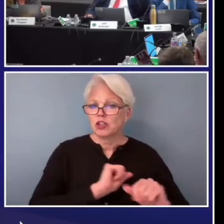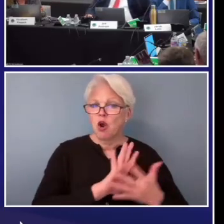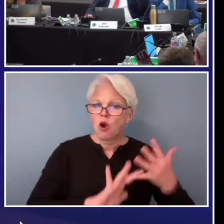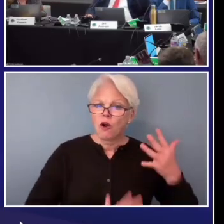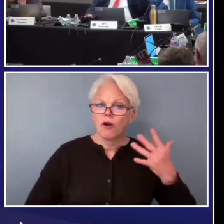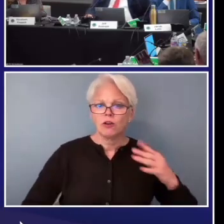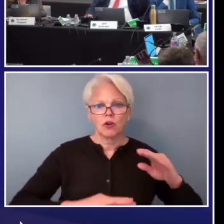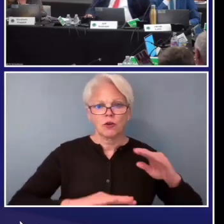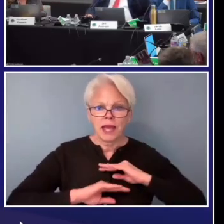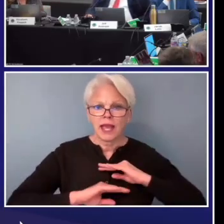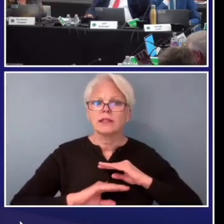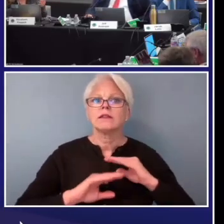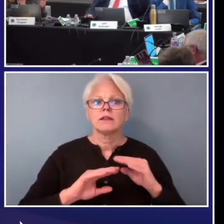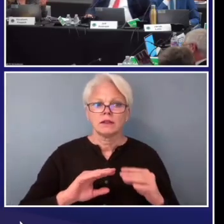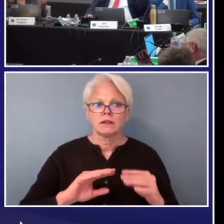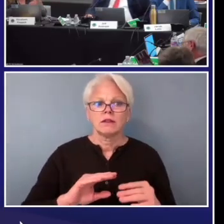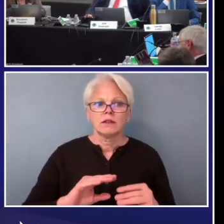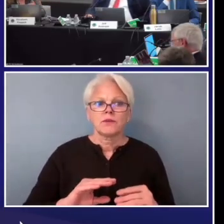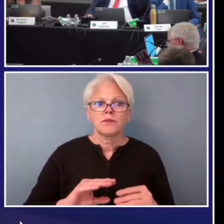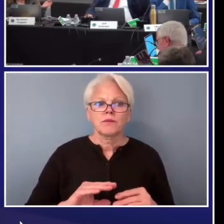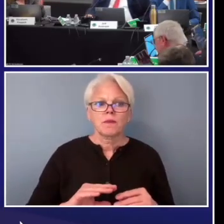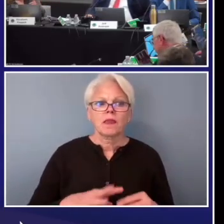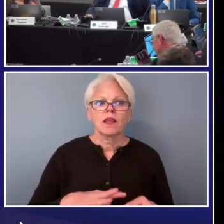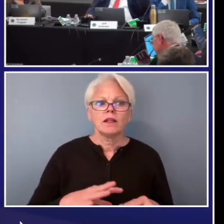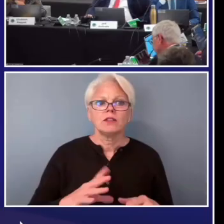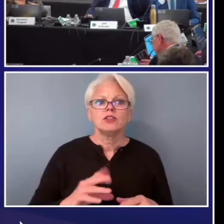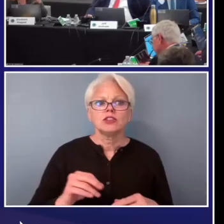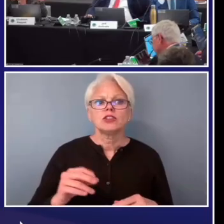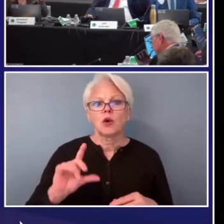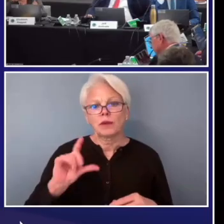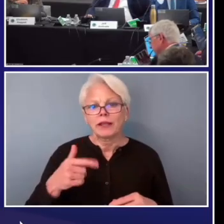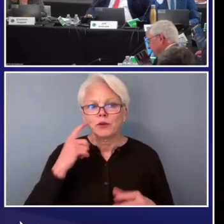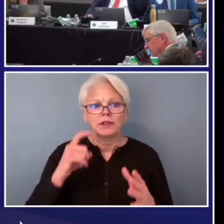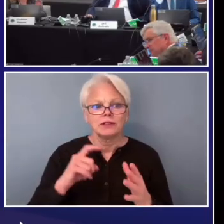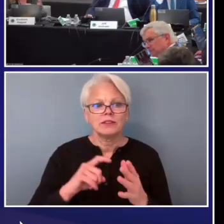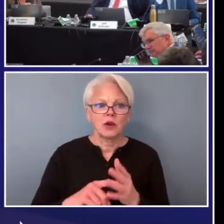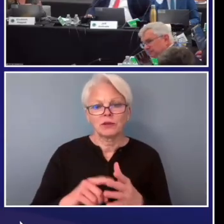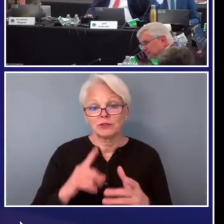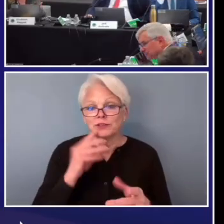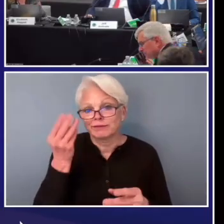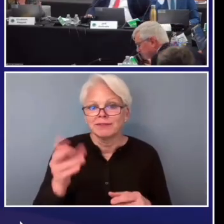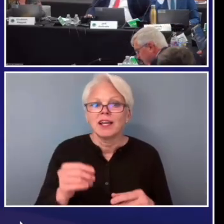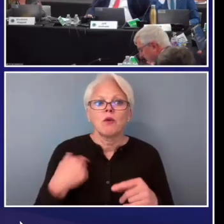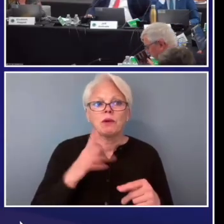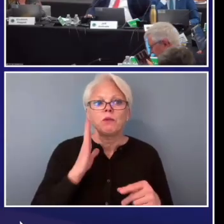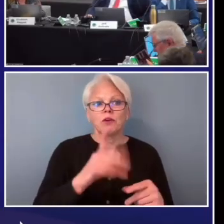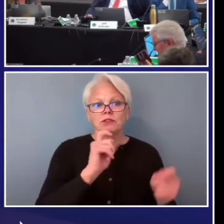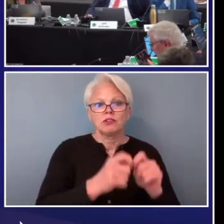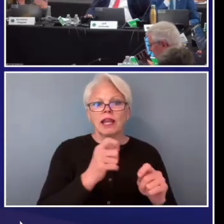Um, that includes, um, you'll notice later on, um, foreshadowing. We are making some changes to the process, but we are